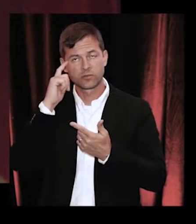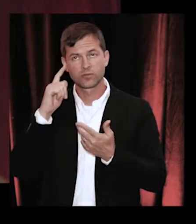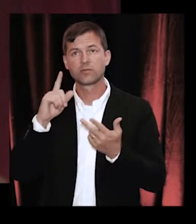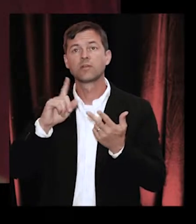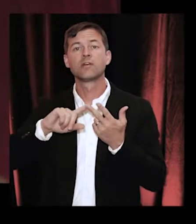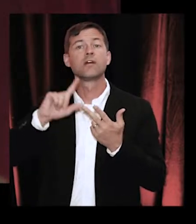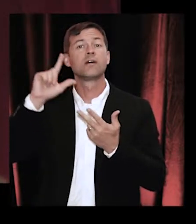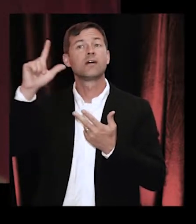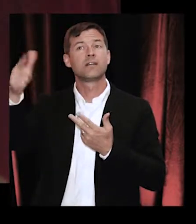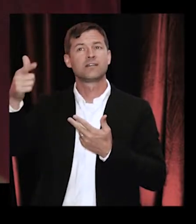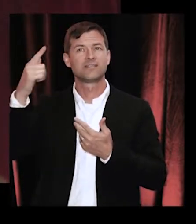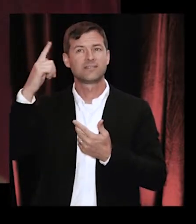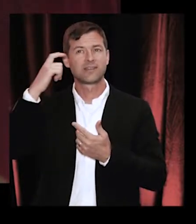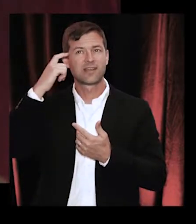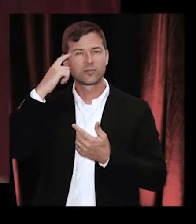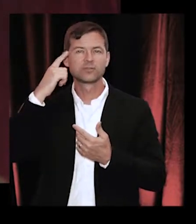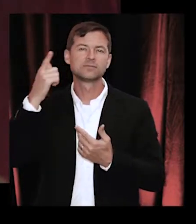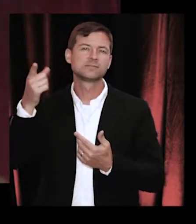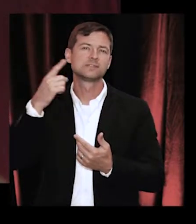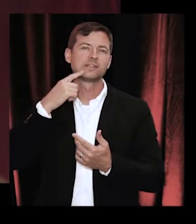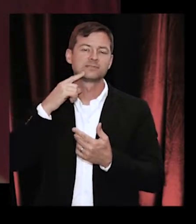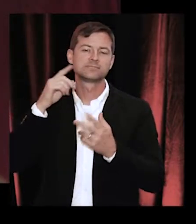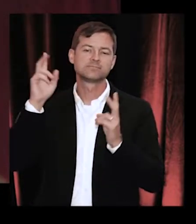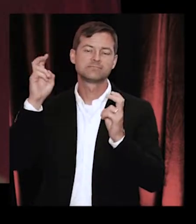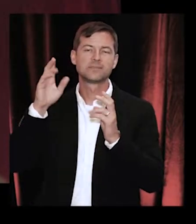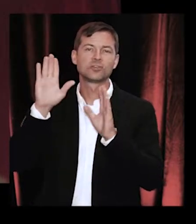She says the great state of Alabama.